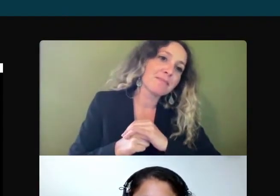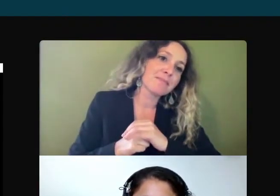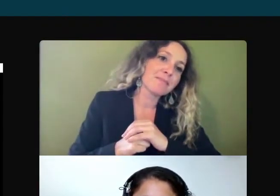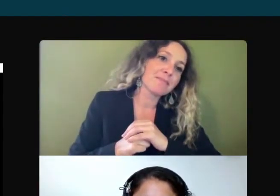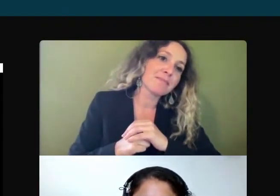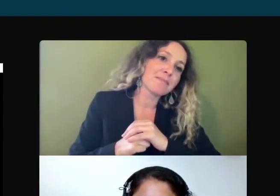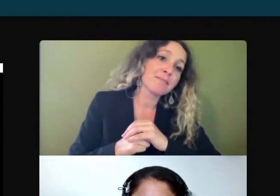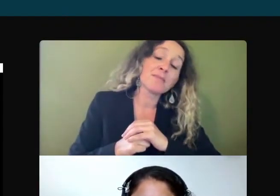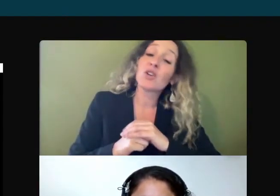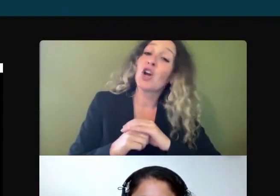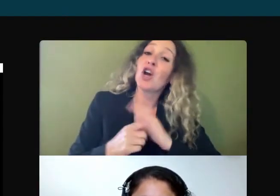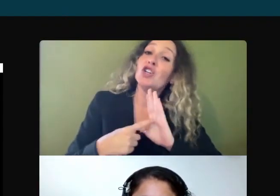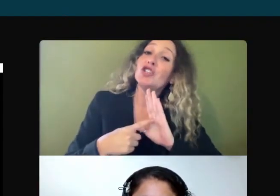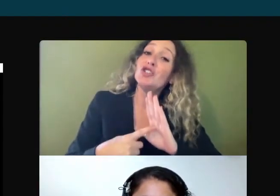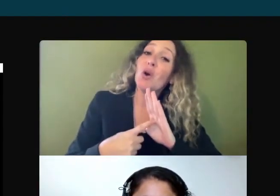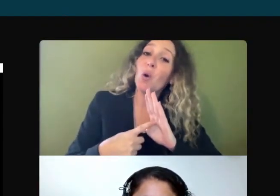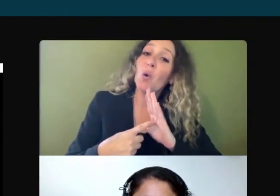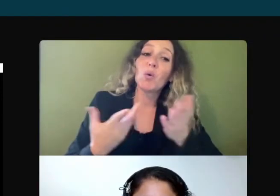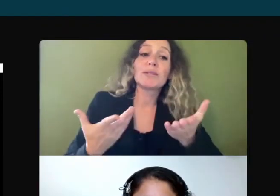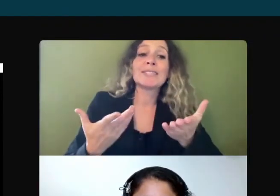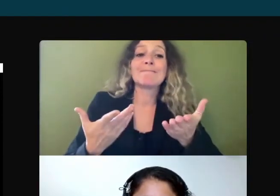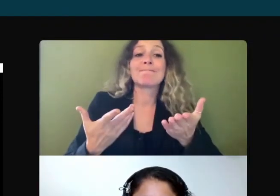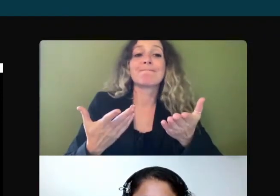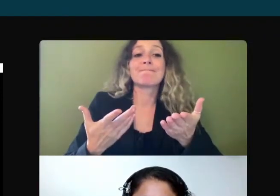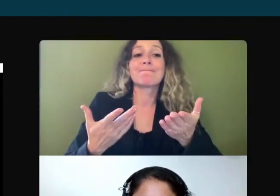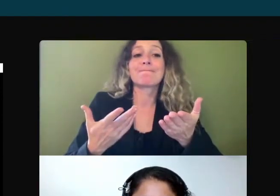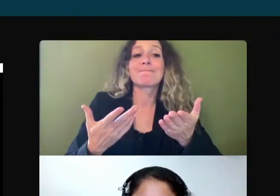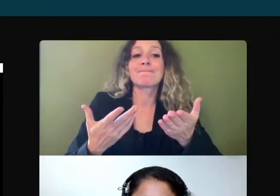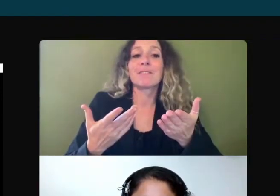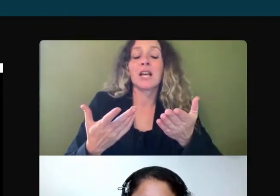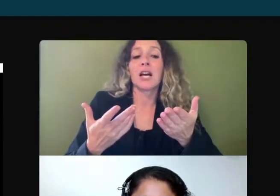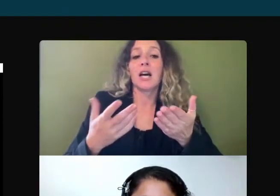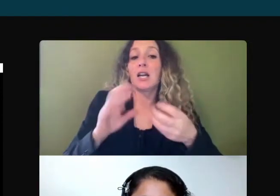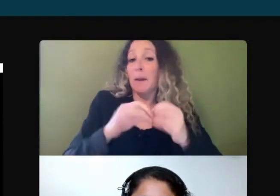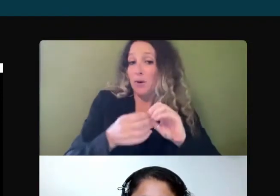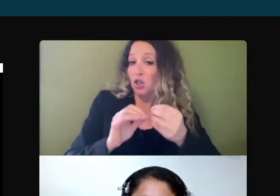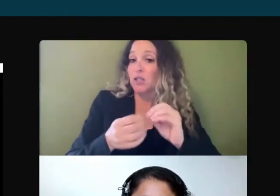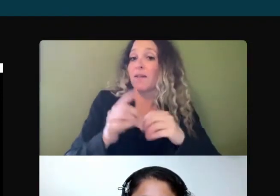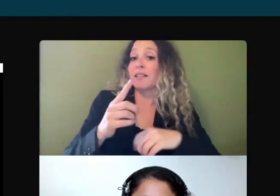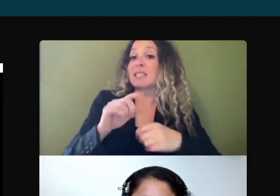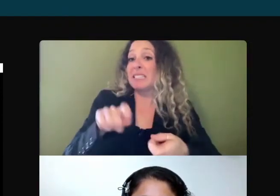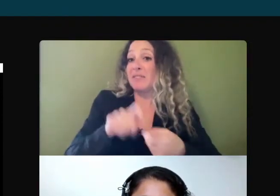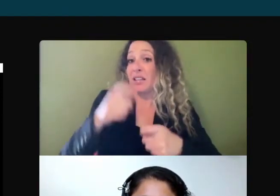of individuals with dementia, specifically Alzheimer's disease in various states. For